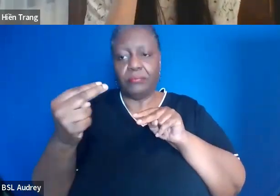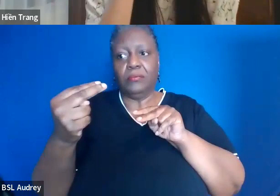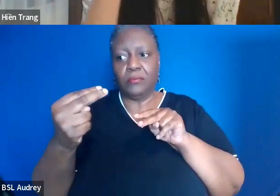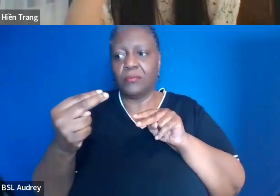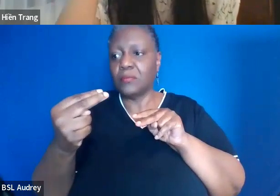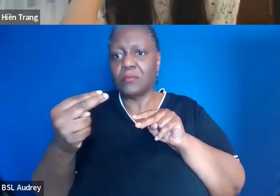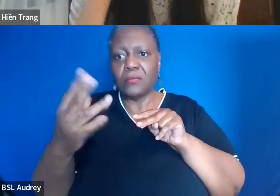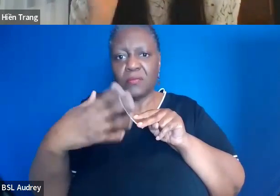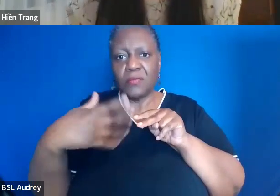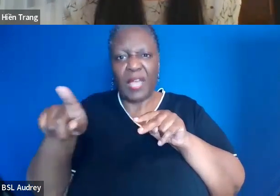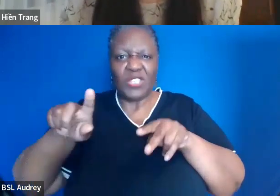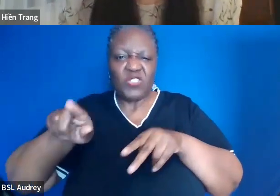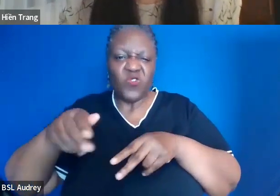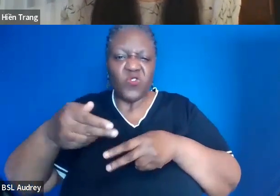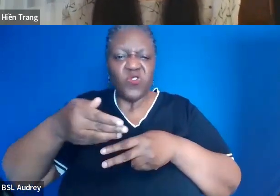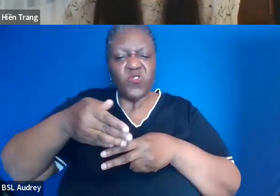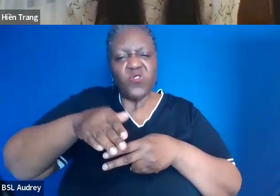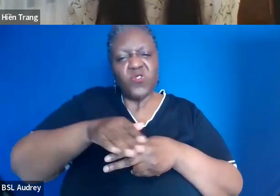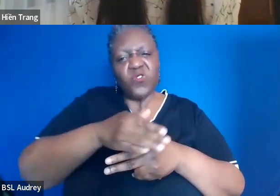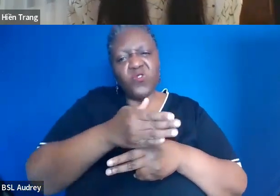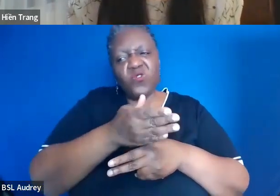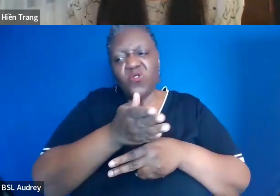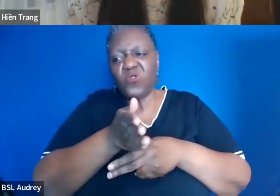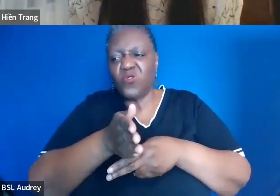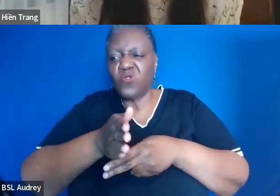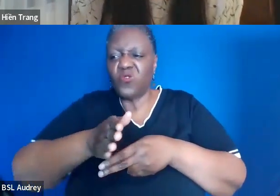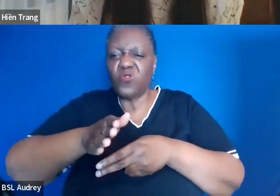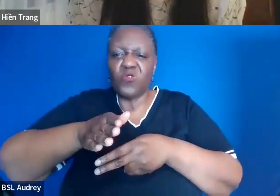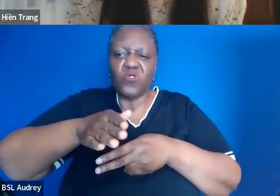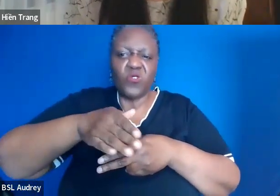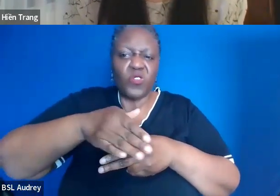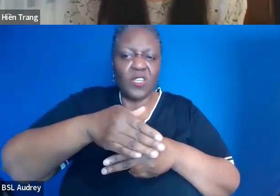He was slithering out of the bathtub looking onto a tulip garden.